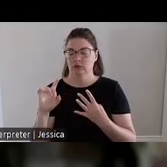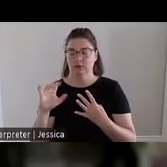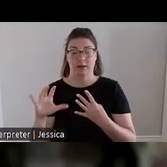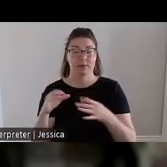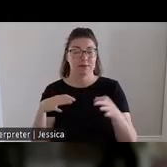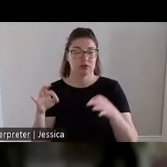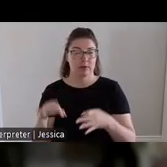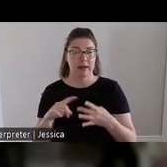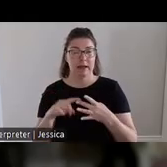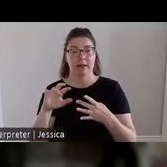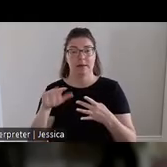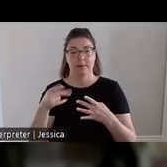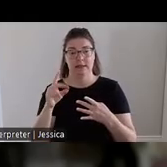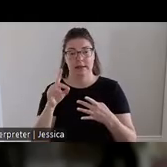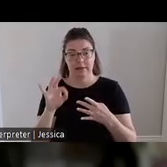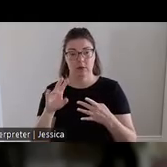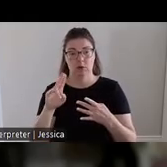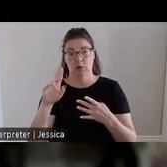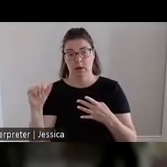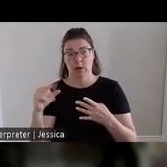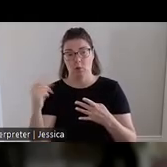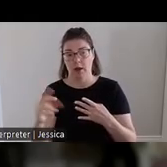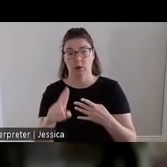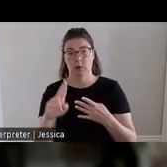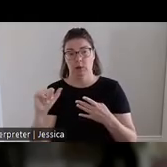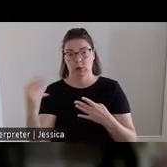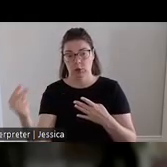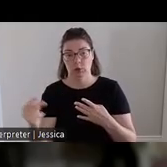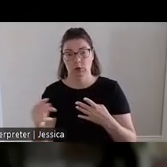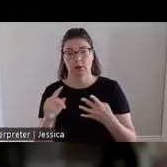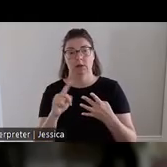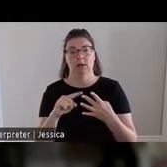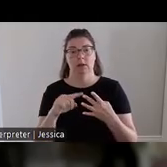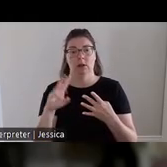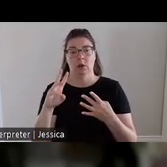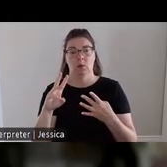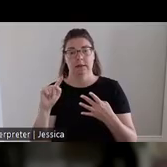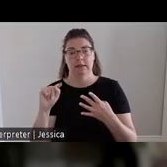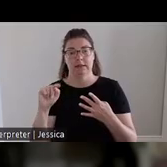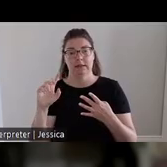PDF/UA1, PDF/UA2, and well-tagged PDF, WTPDF,